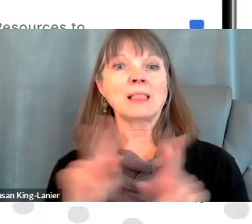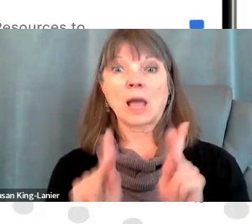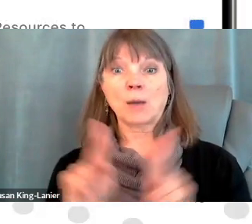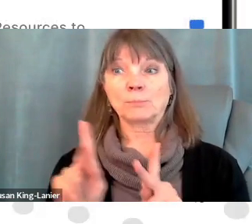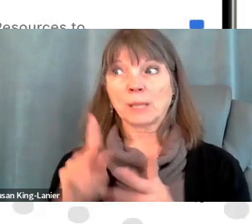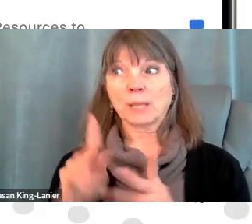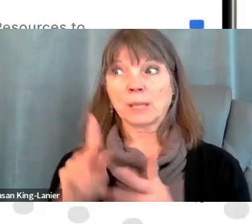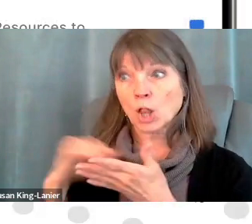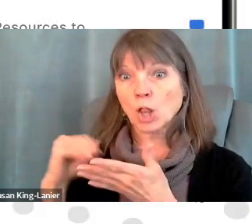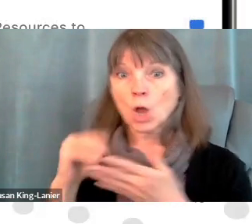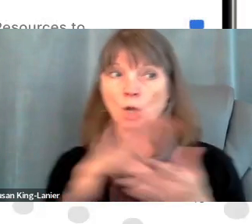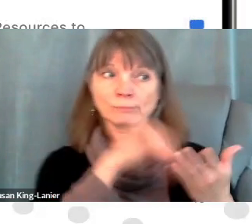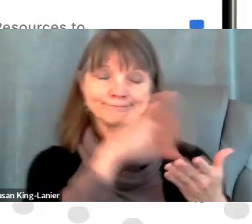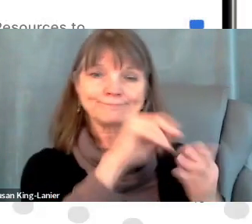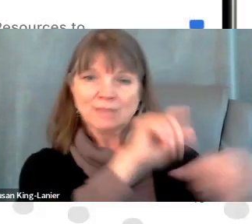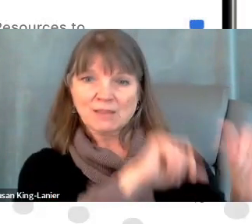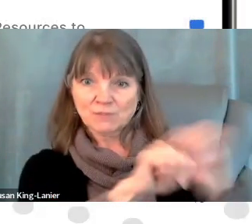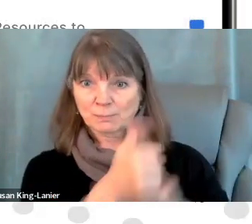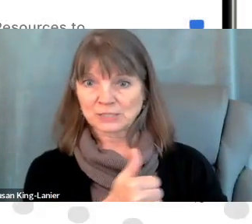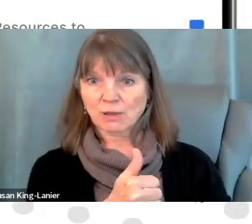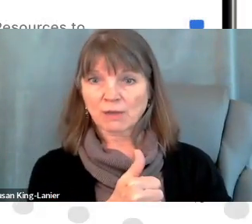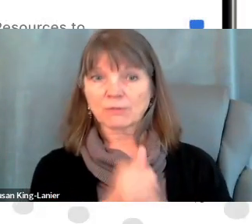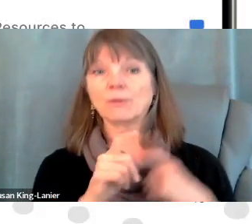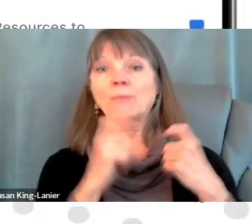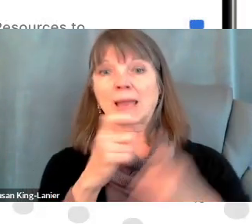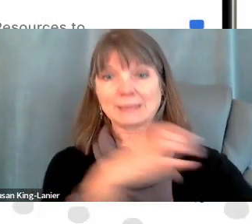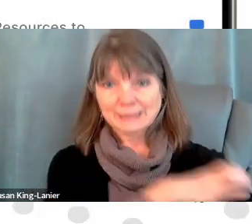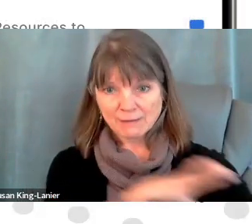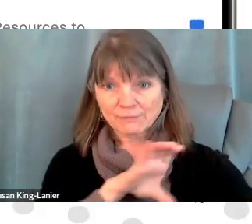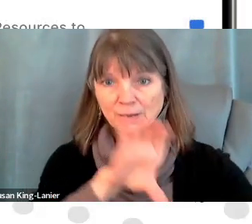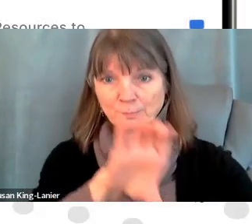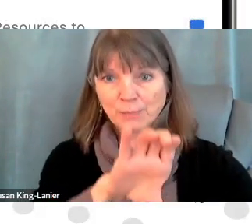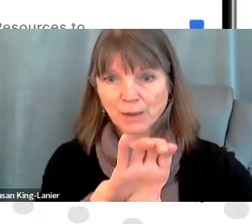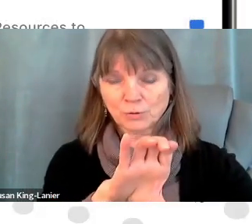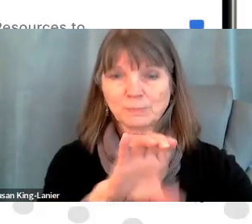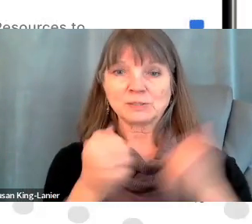to allow people to learn from peers and also help provide empowerment.